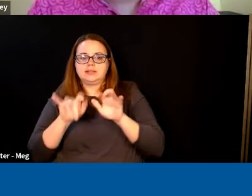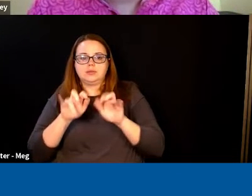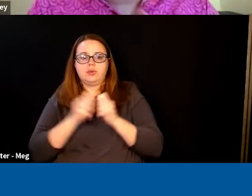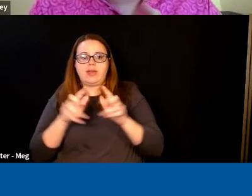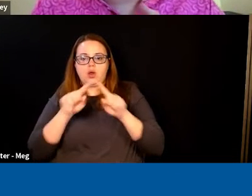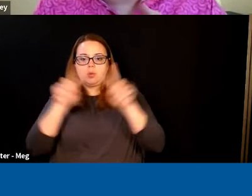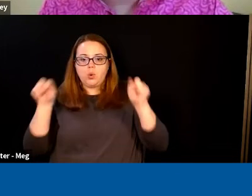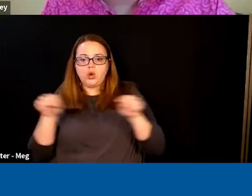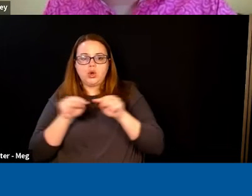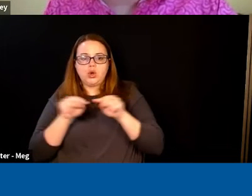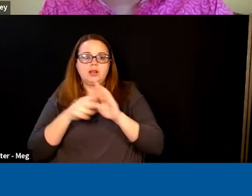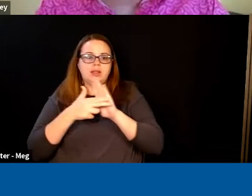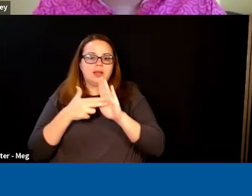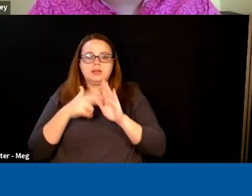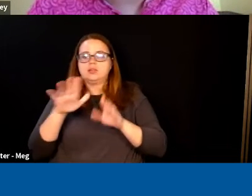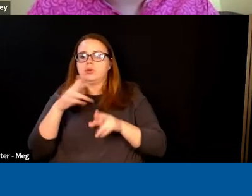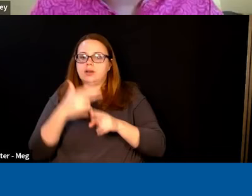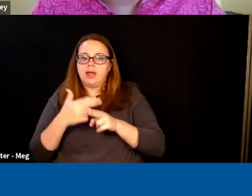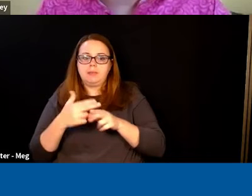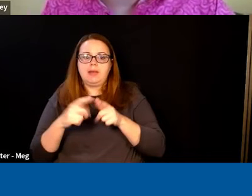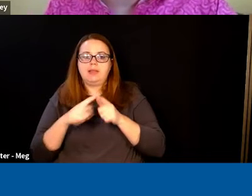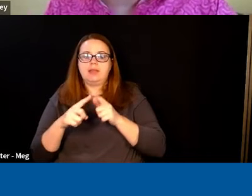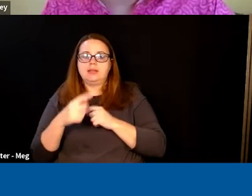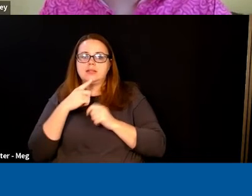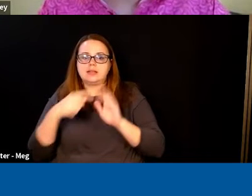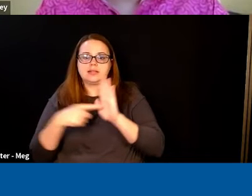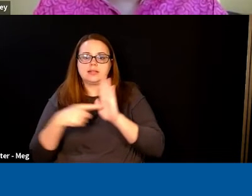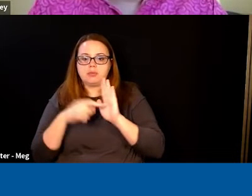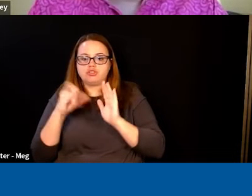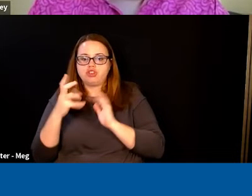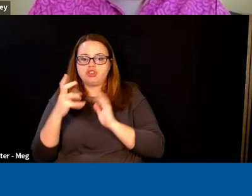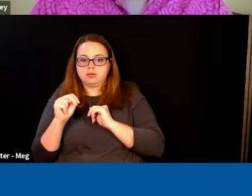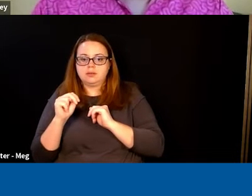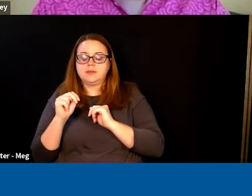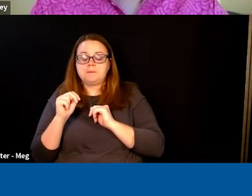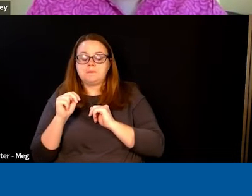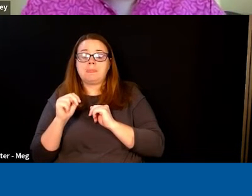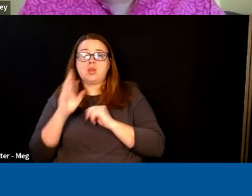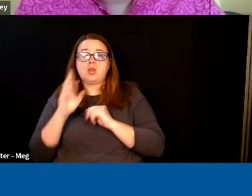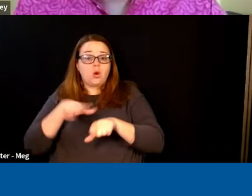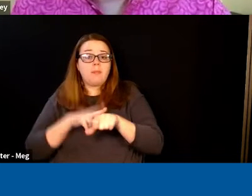You have a label that says your name and then a placeholder that says example John and in normal mode, this looks okay.